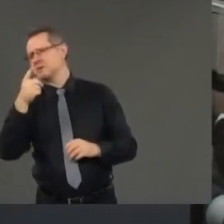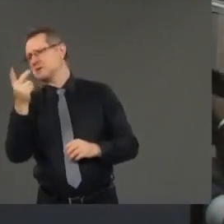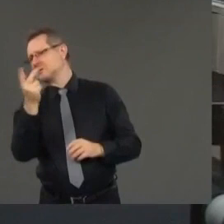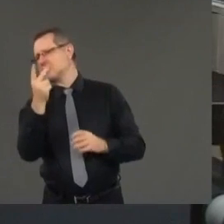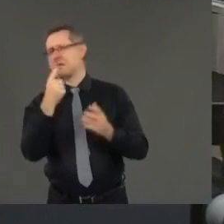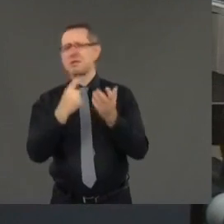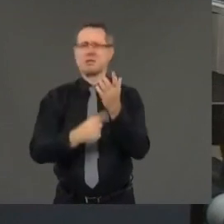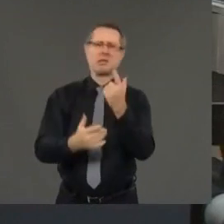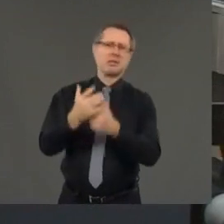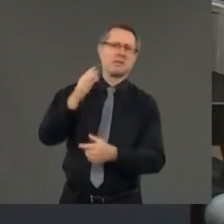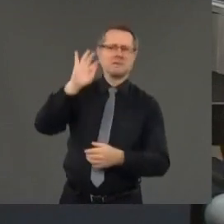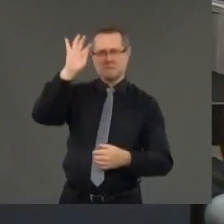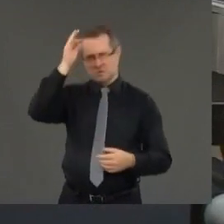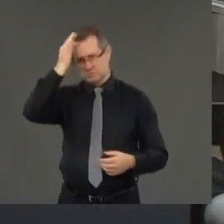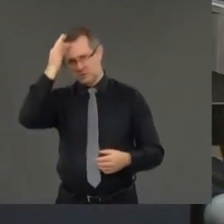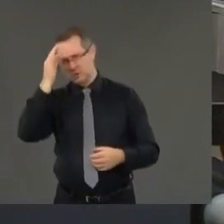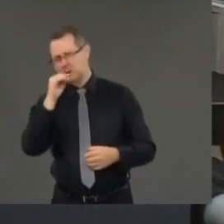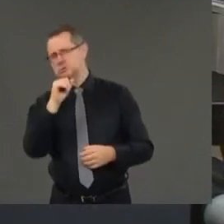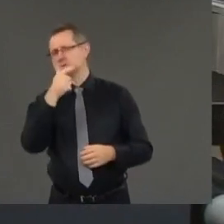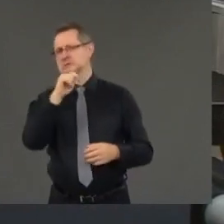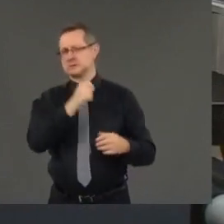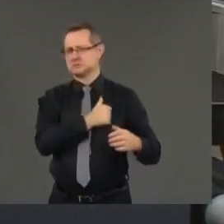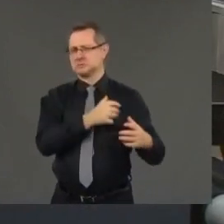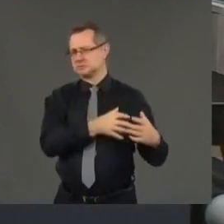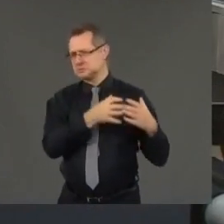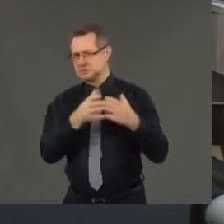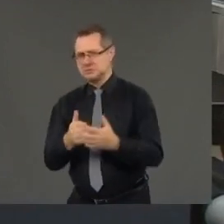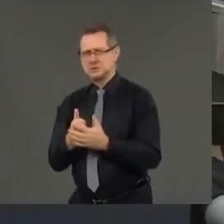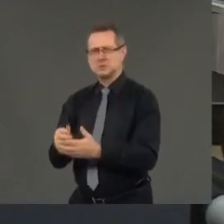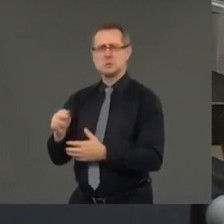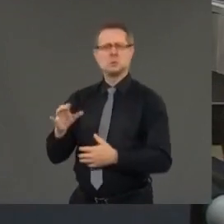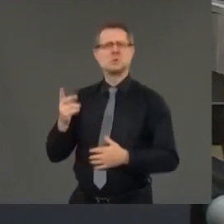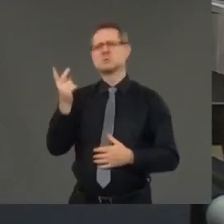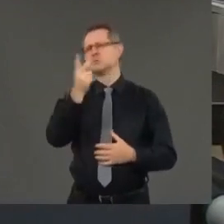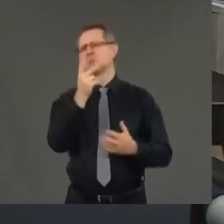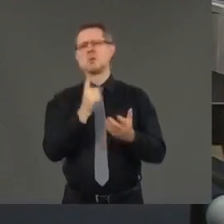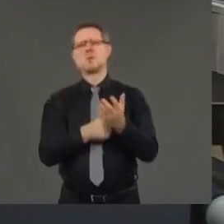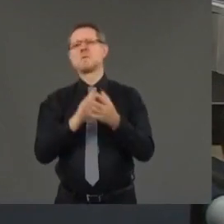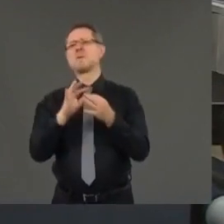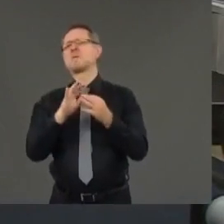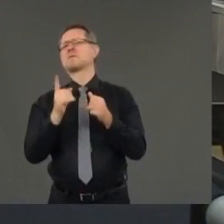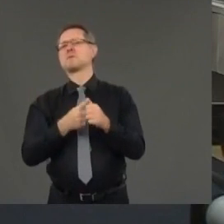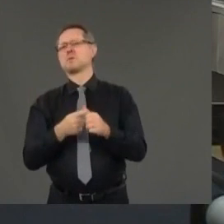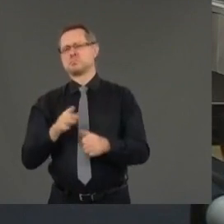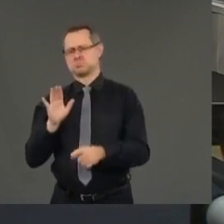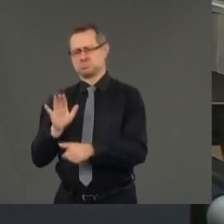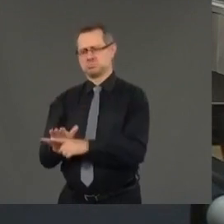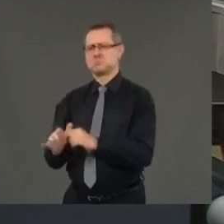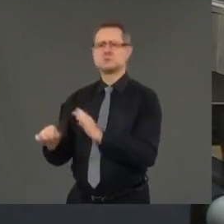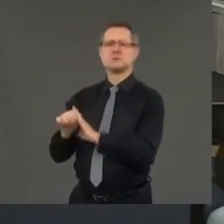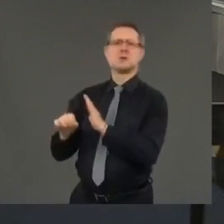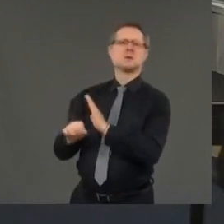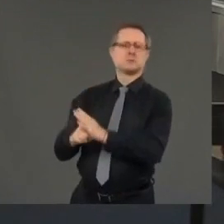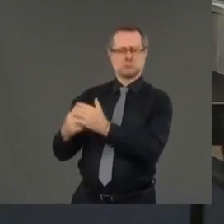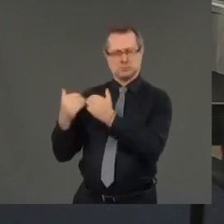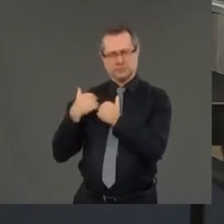FACILITIES ARE WHAT WE TEST QUESTIONS? YOU SAID THE PRESIDENT HELD